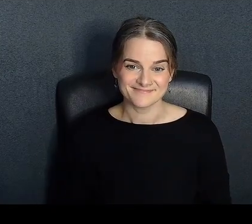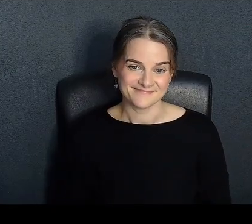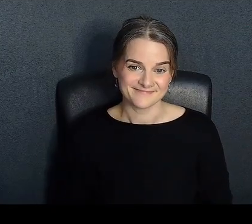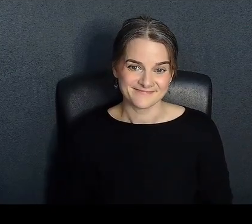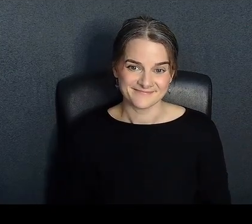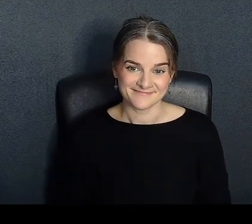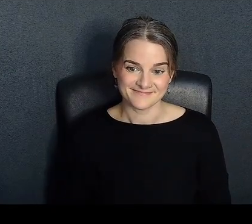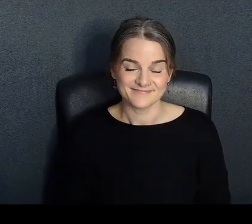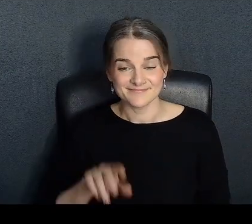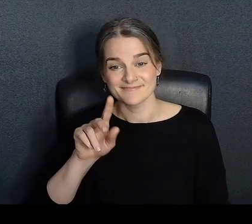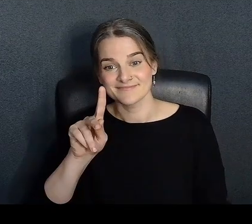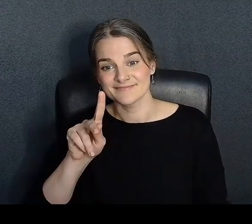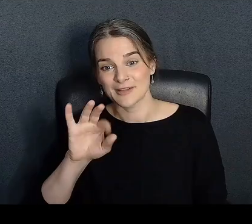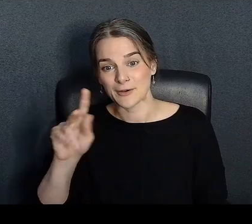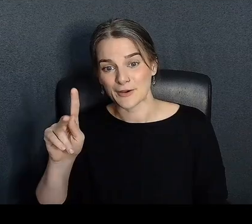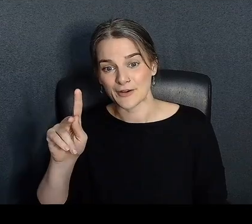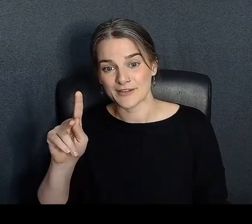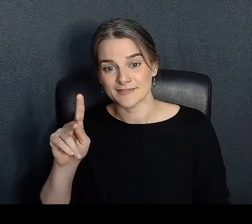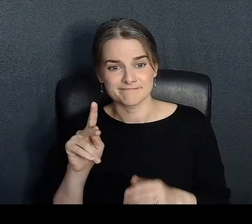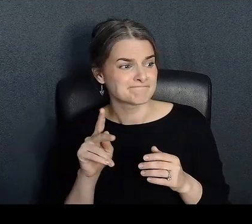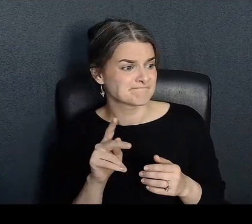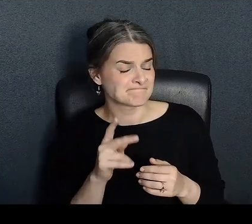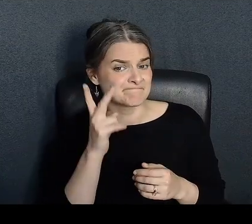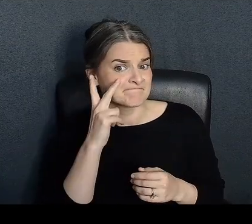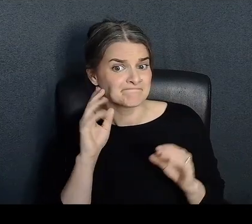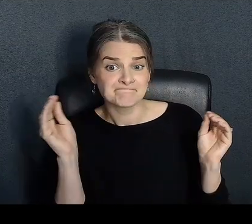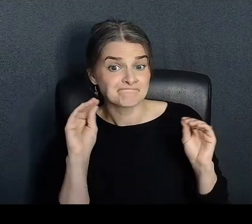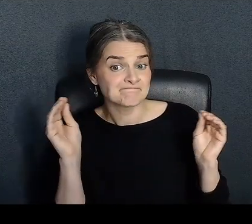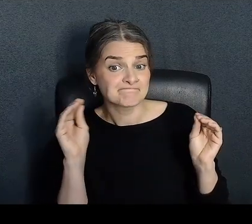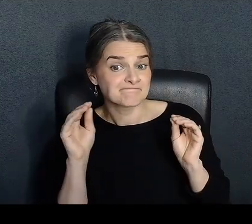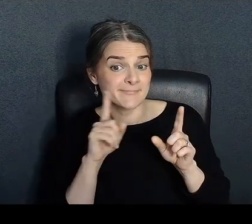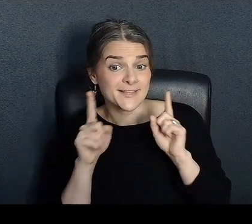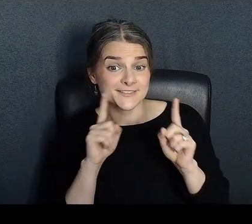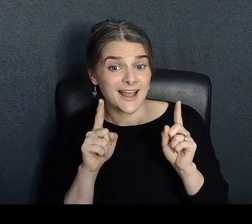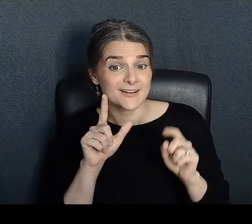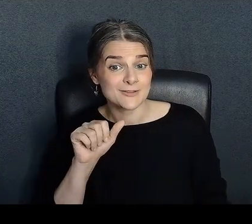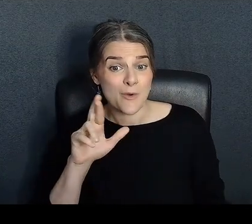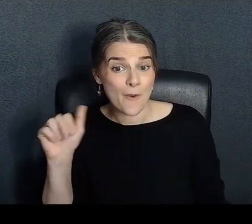I don't see any other chats, Laura. We're just right on time.